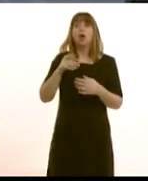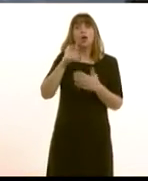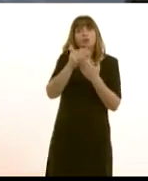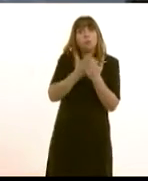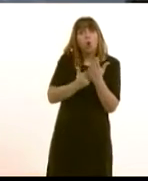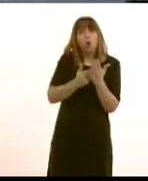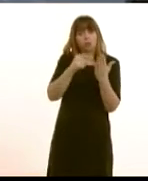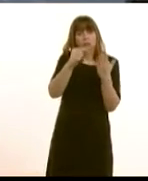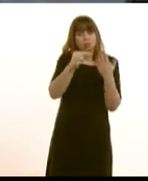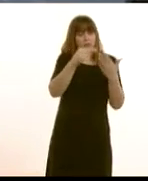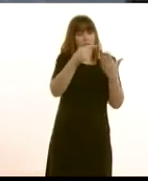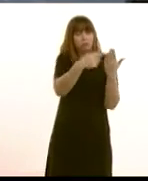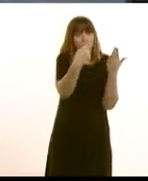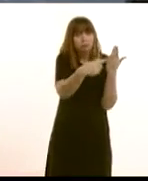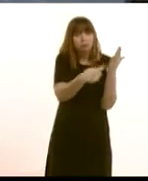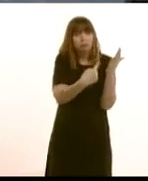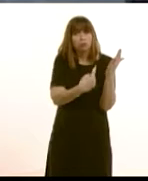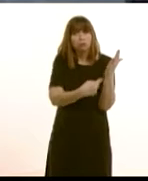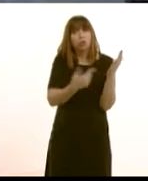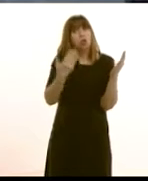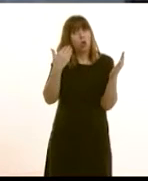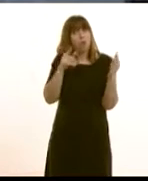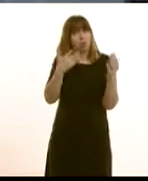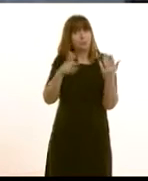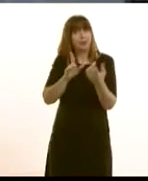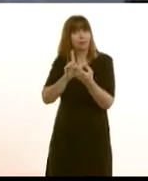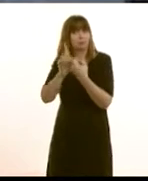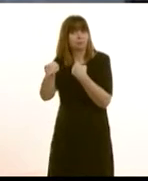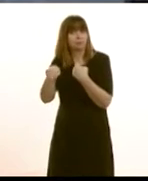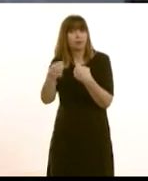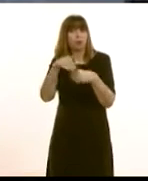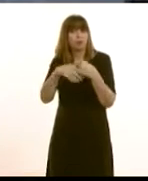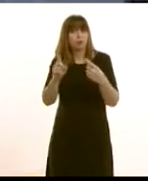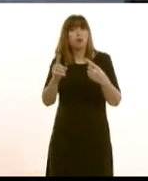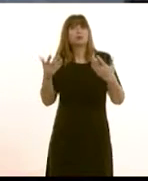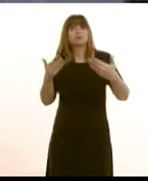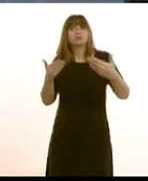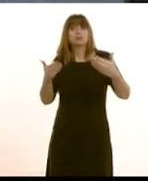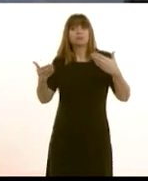in your answer to Andrew R.T. Davies, is the closing of the gap between those pupils from